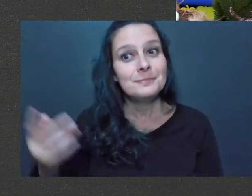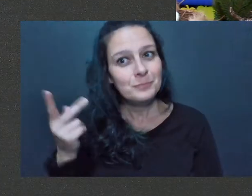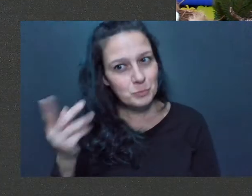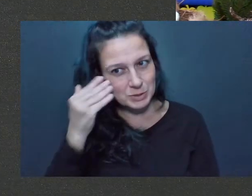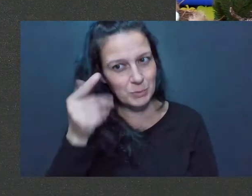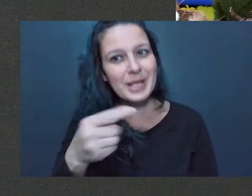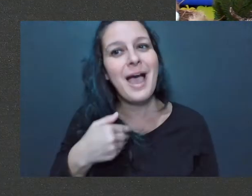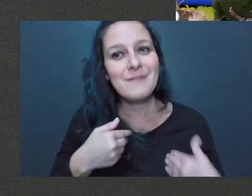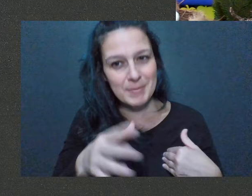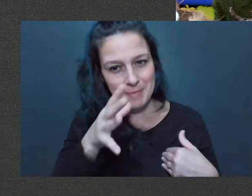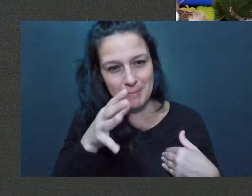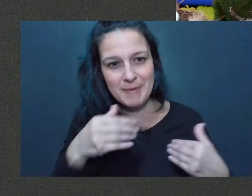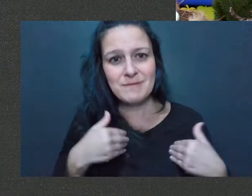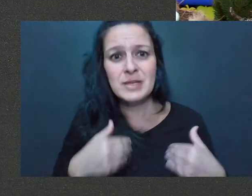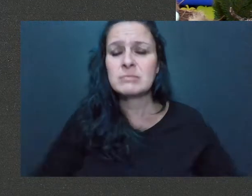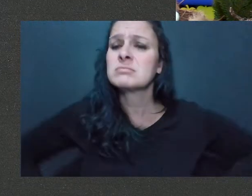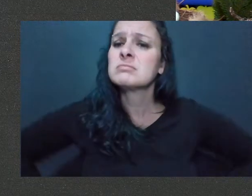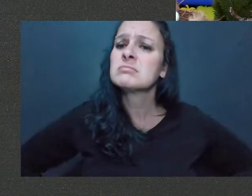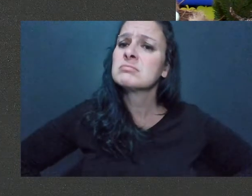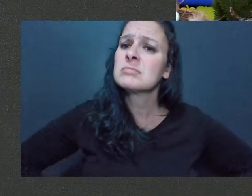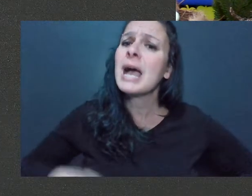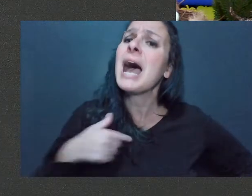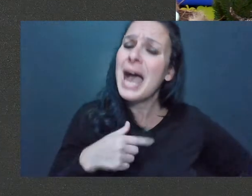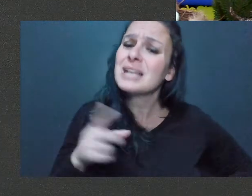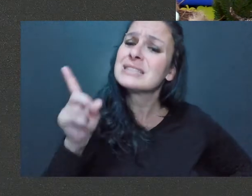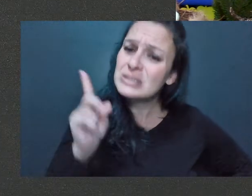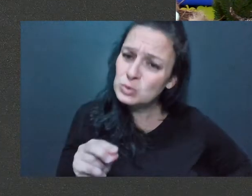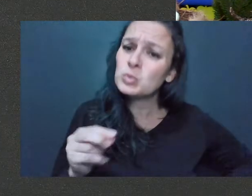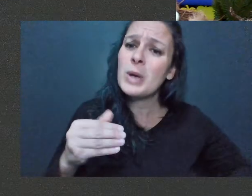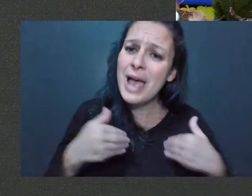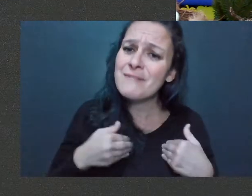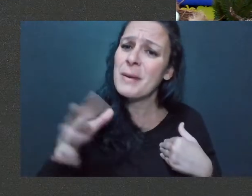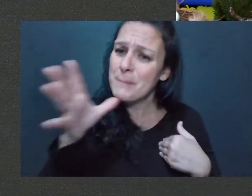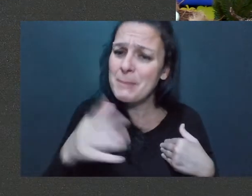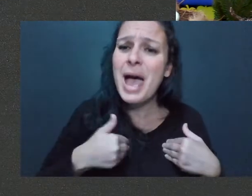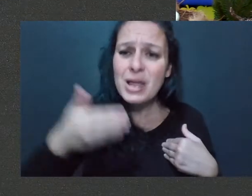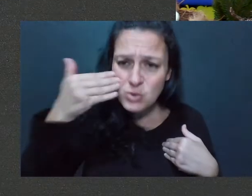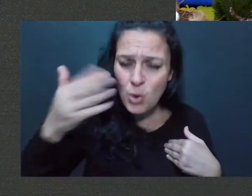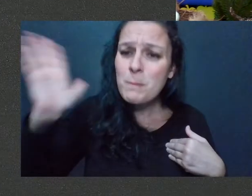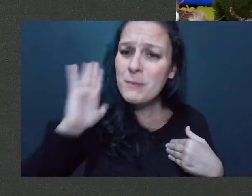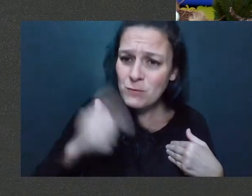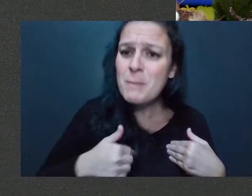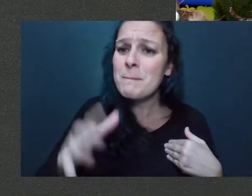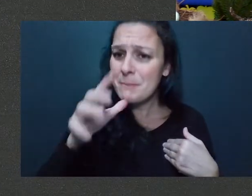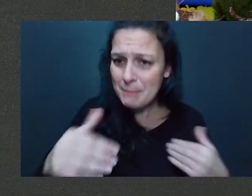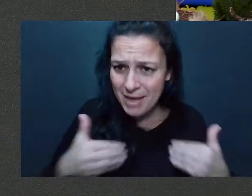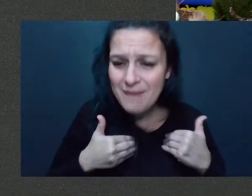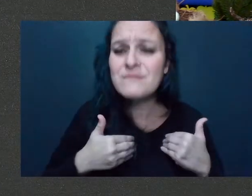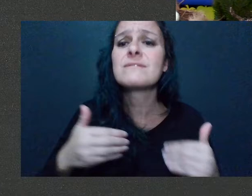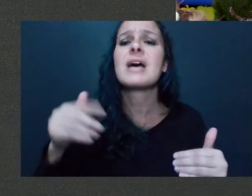But we know he does. "I did have a mother," said the baby bird. "I know I did. "I have to find her.